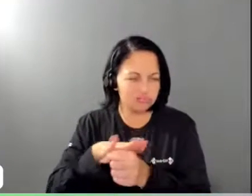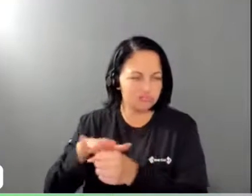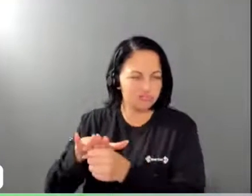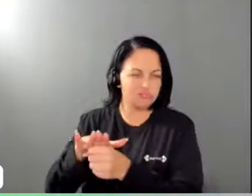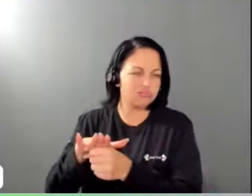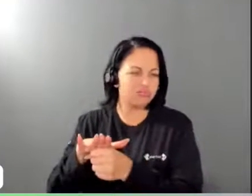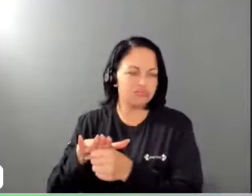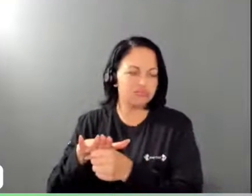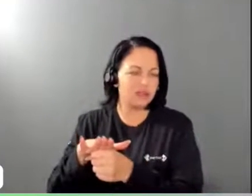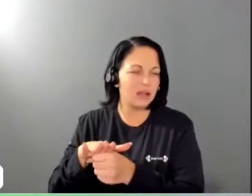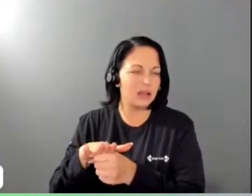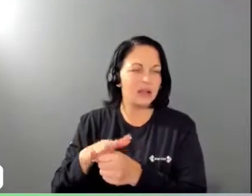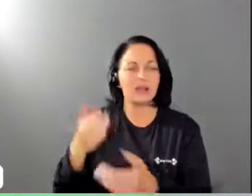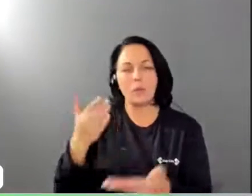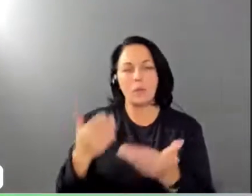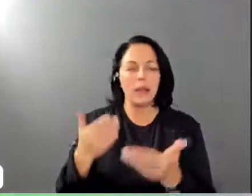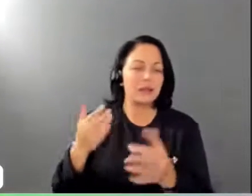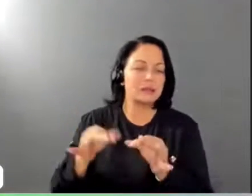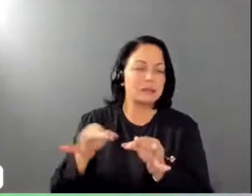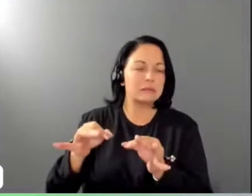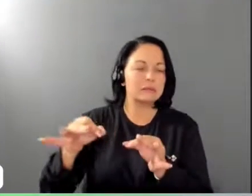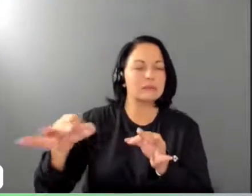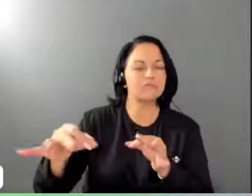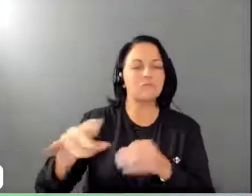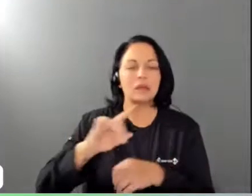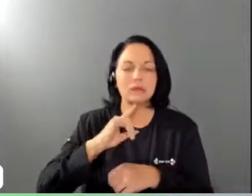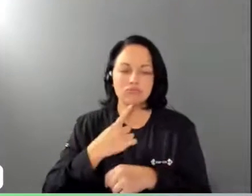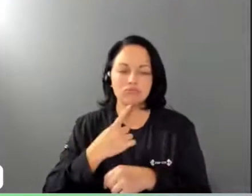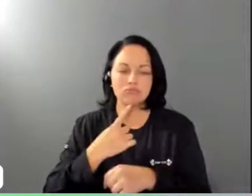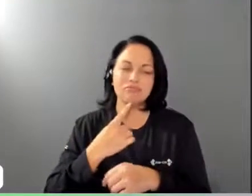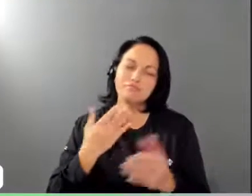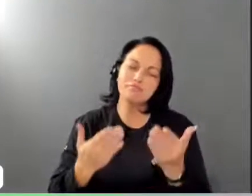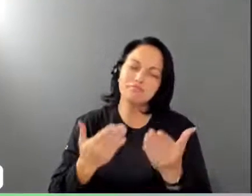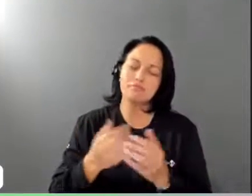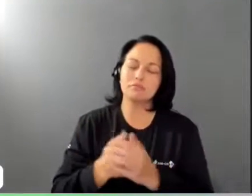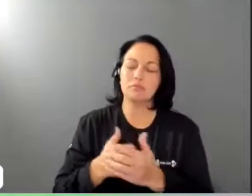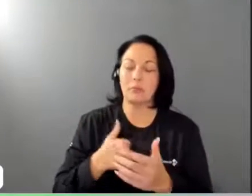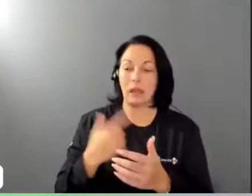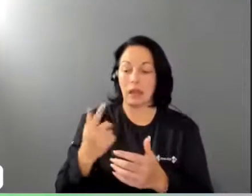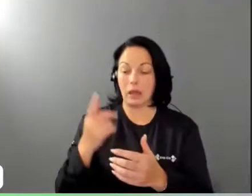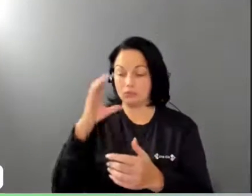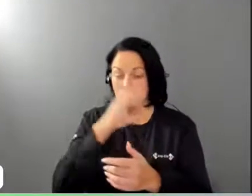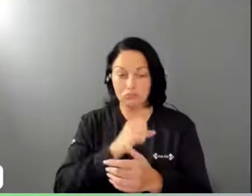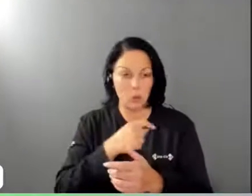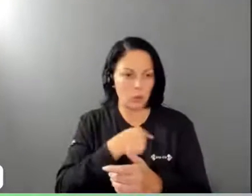working on an exceptions process where this is a non